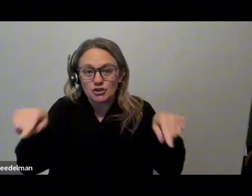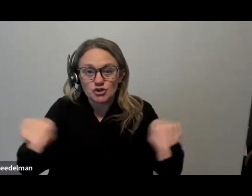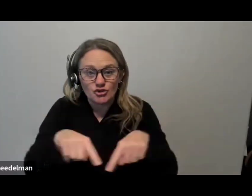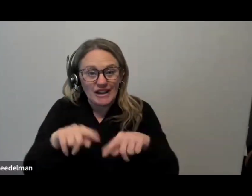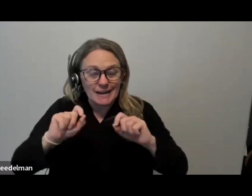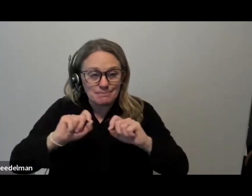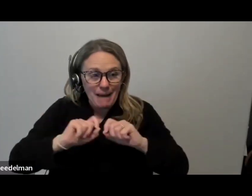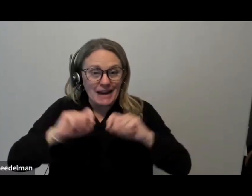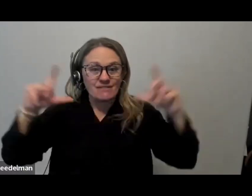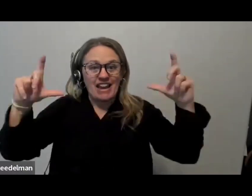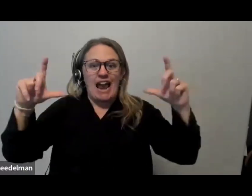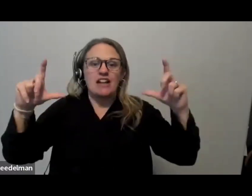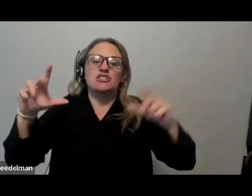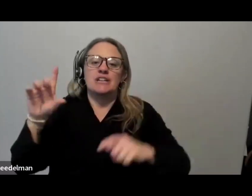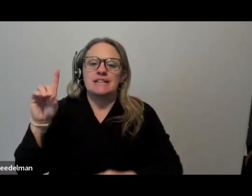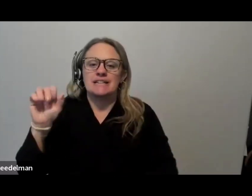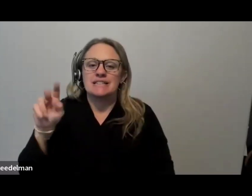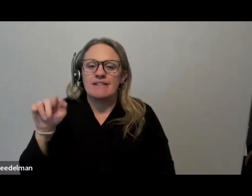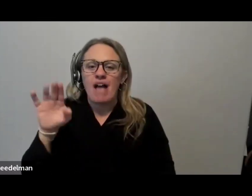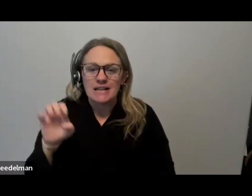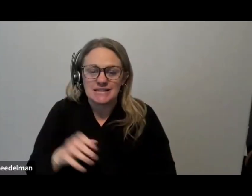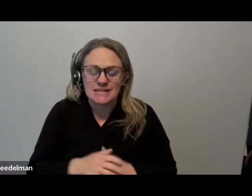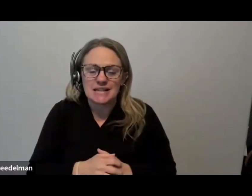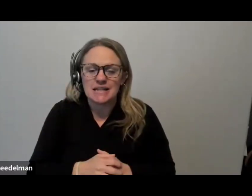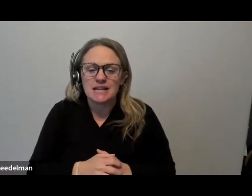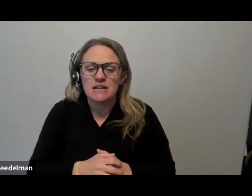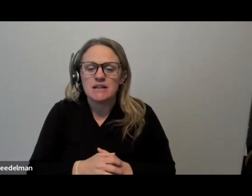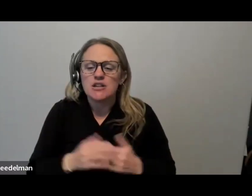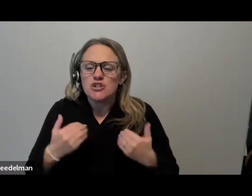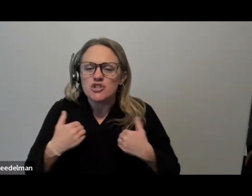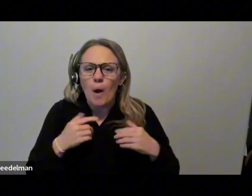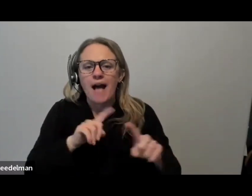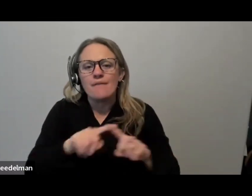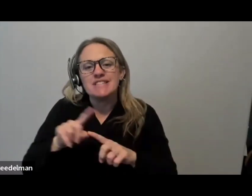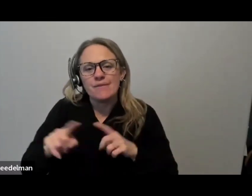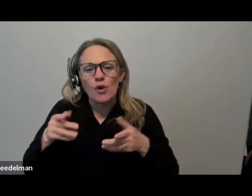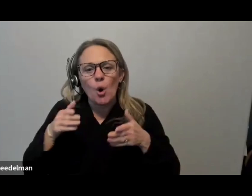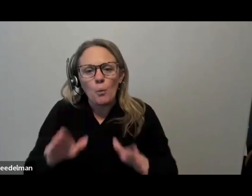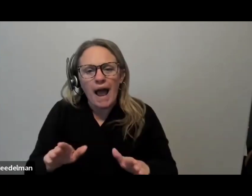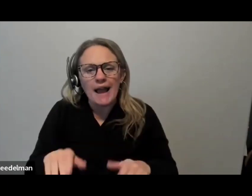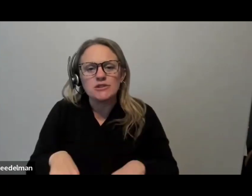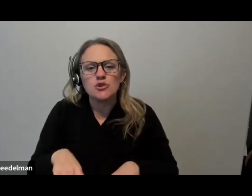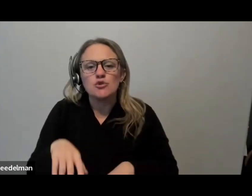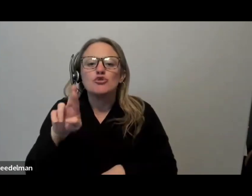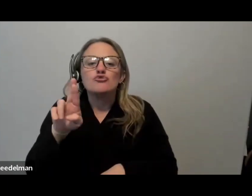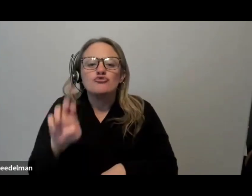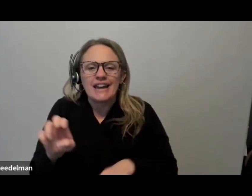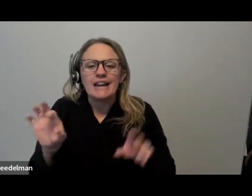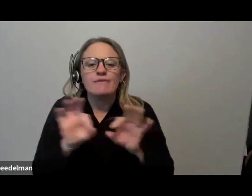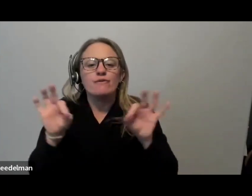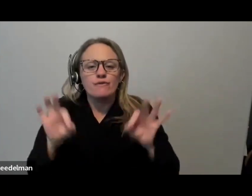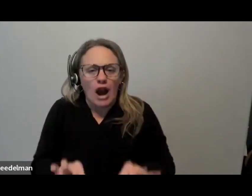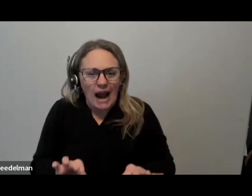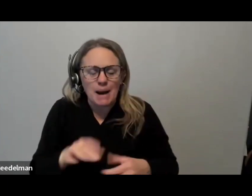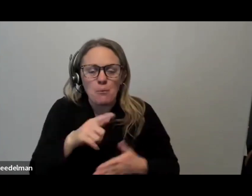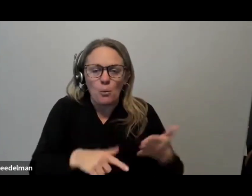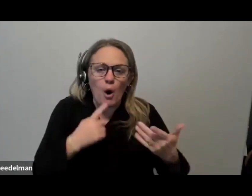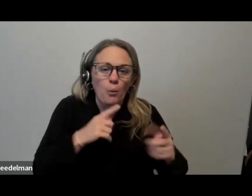And so having these ways of framing anything that is working or not working within the system through the lens